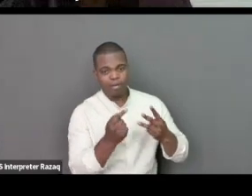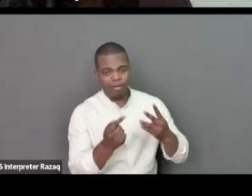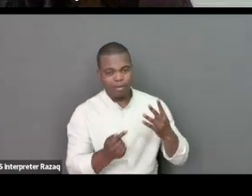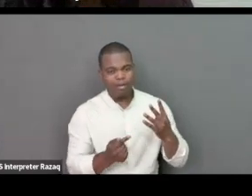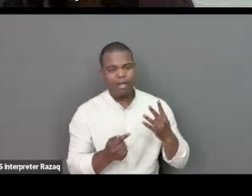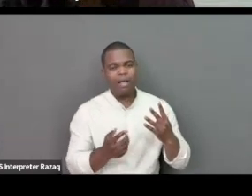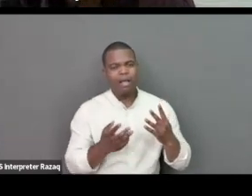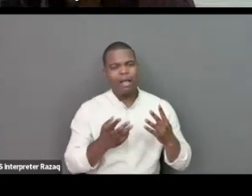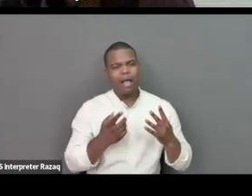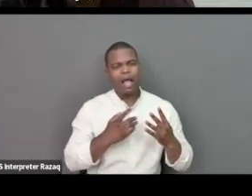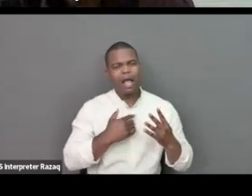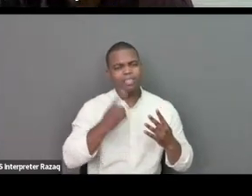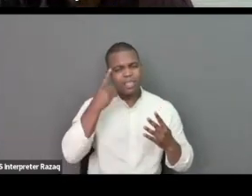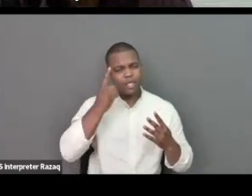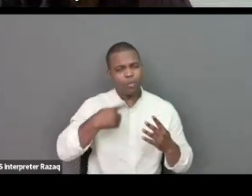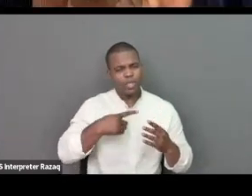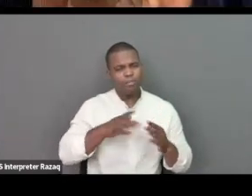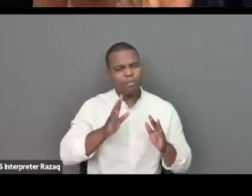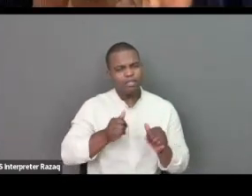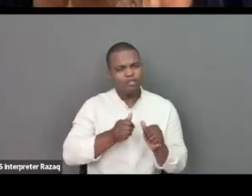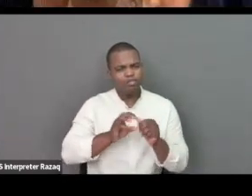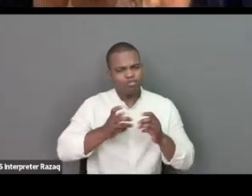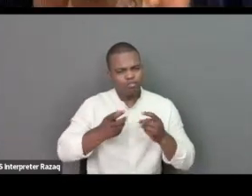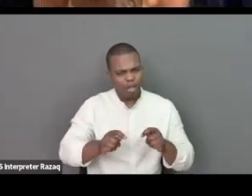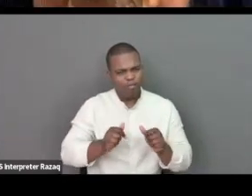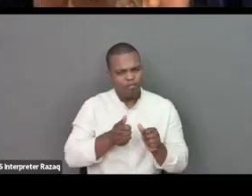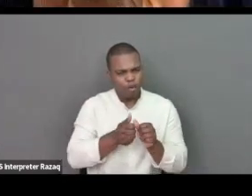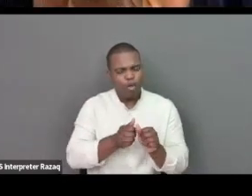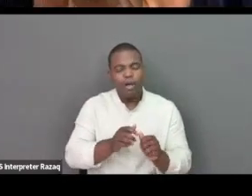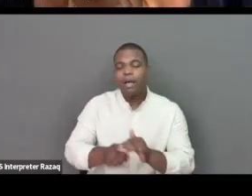received -- >> SUSANNA LAURIN: So, probably that